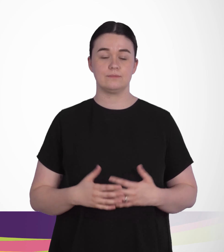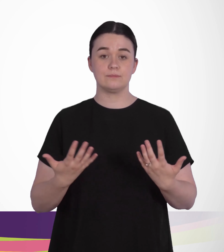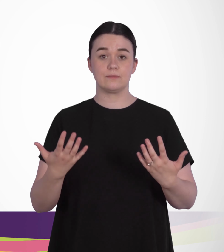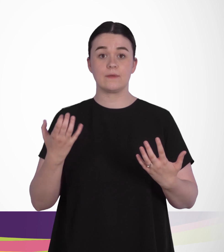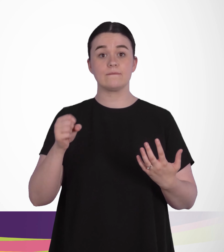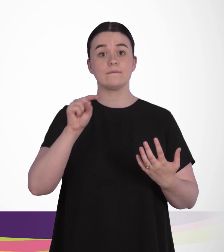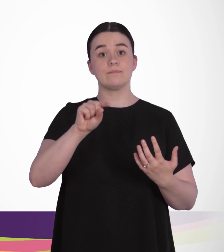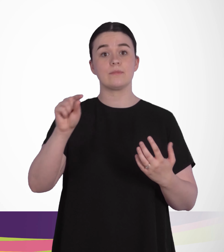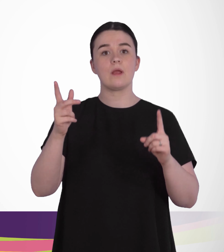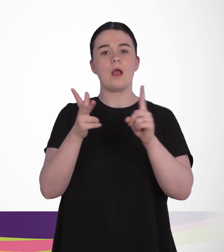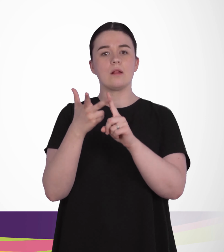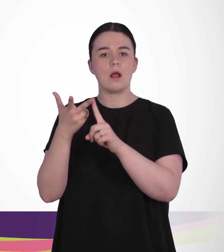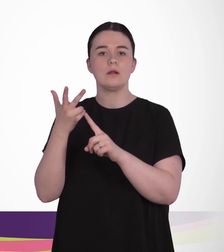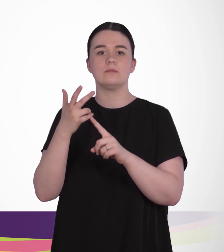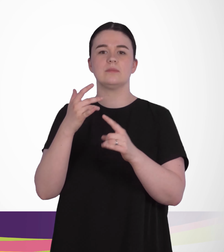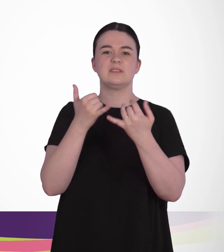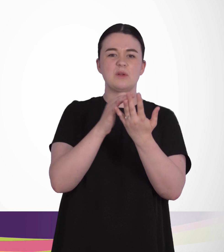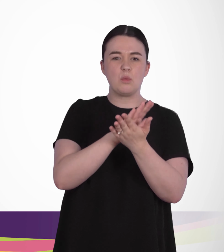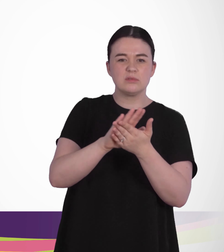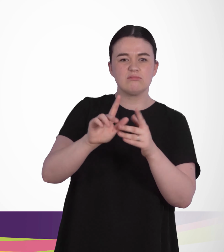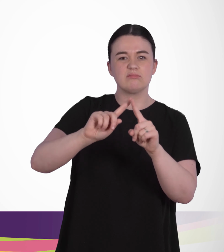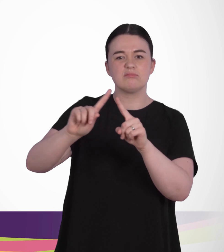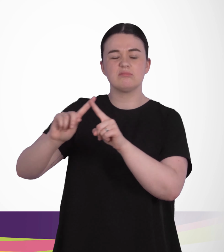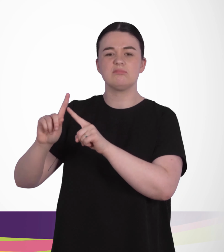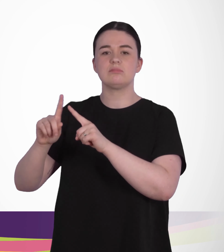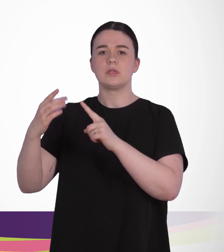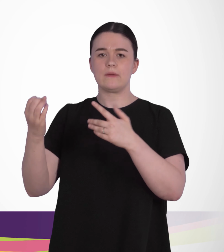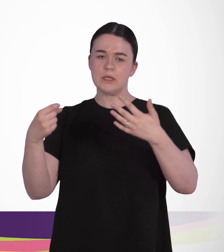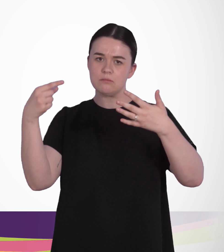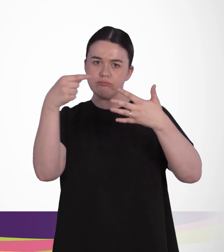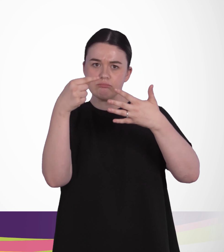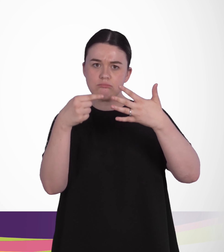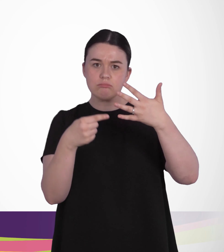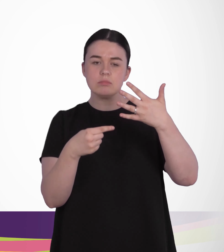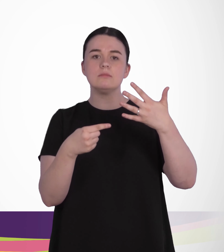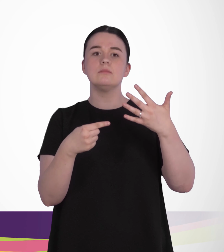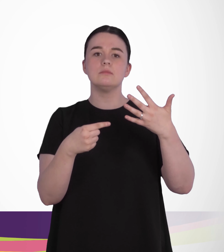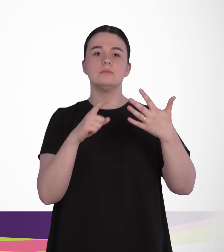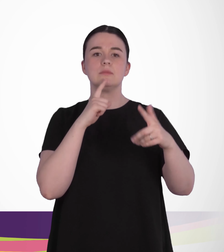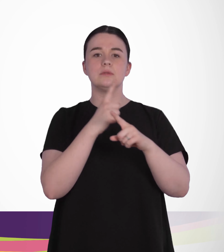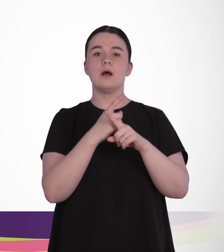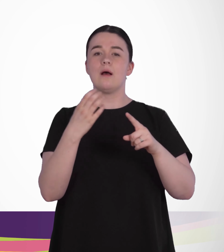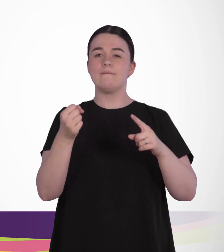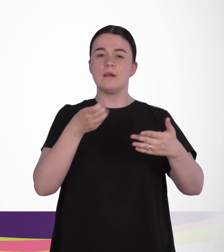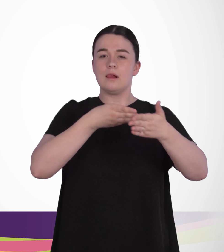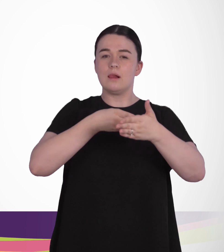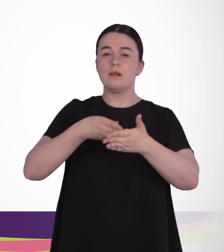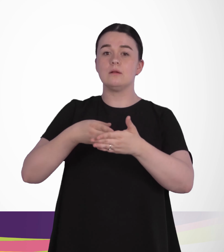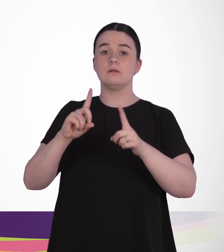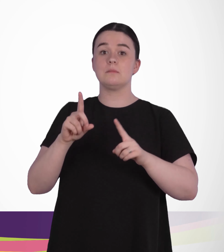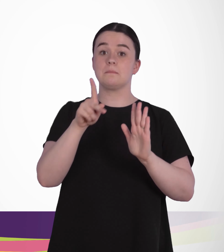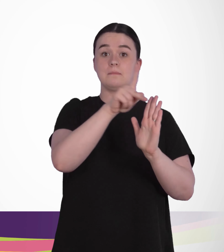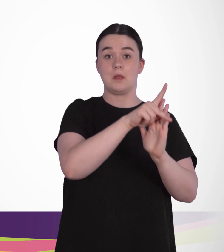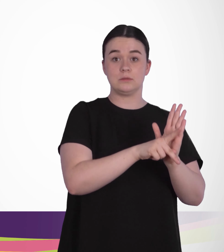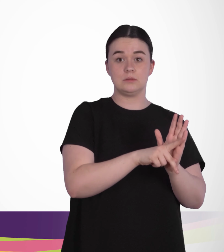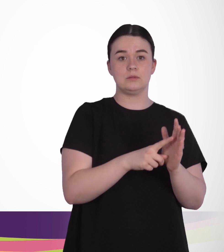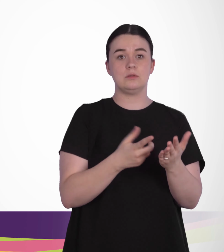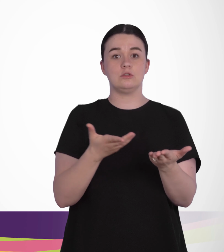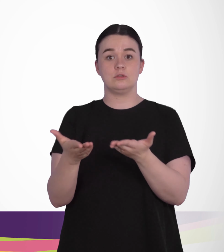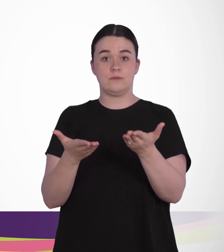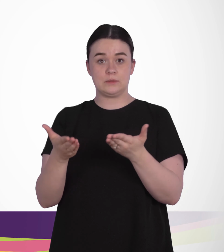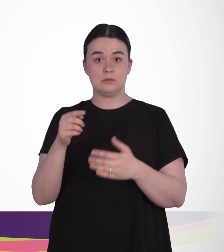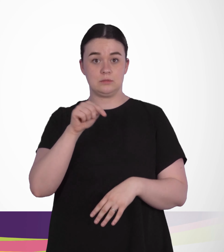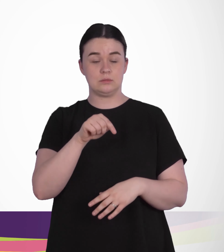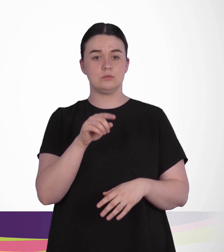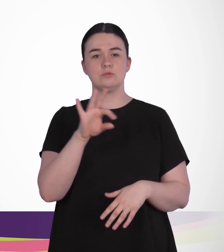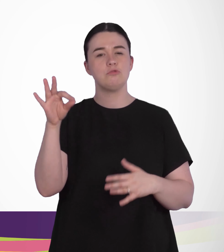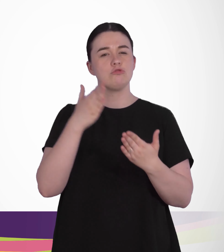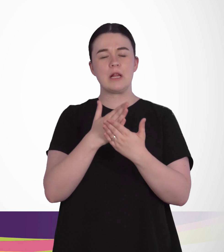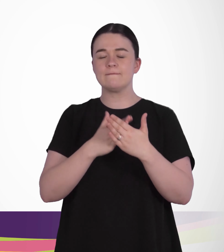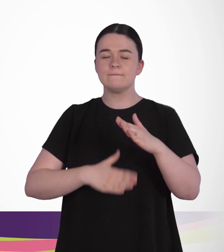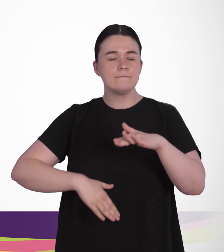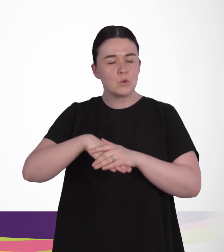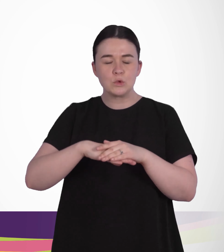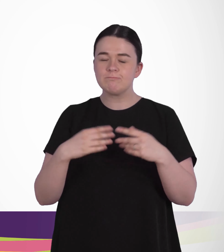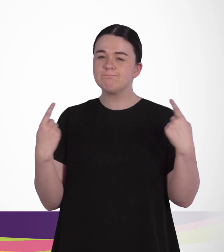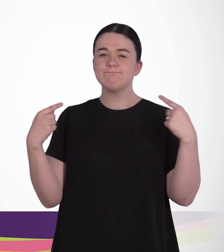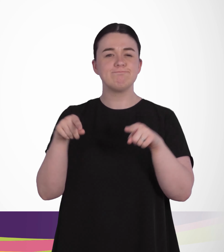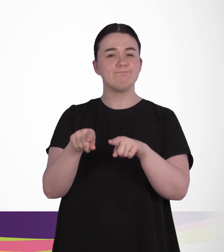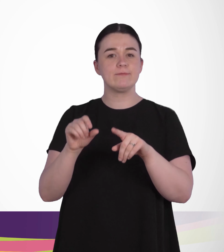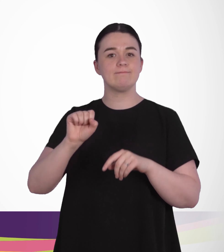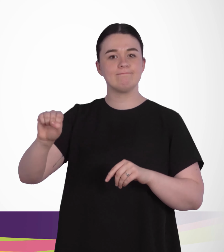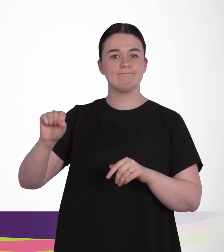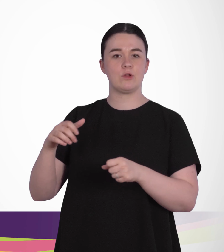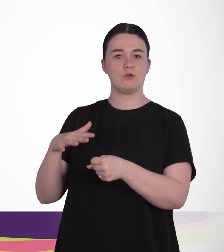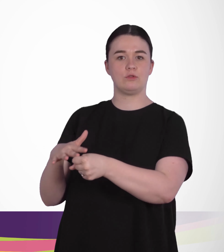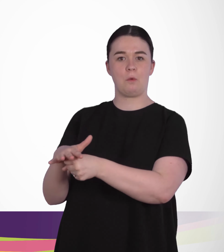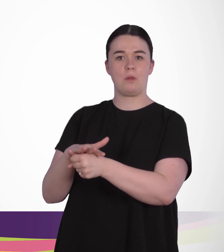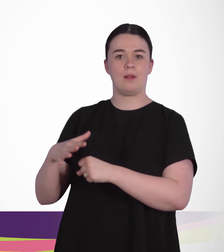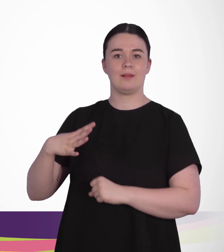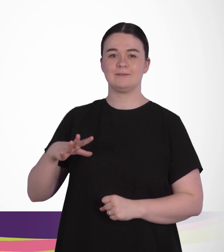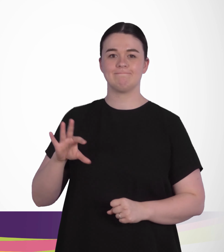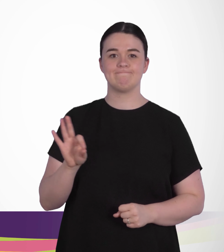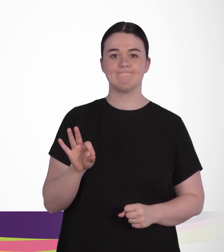Other stakeholders highlighted the challenge of policies and services that are not aligned with local needs,